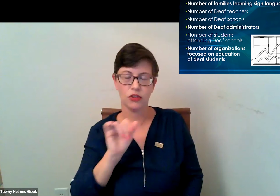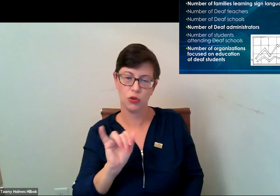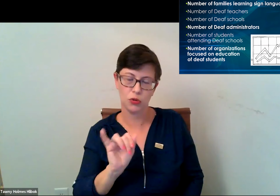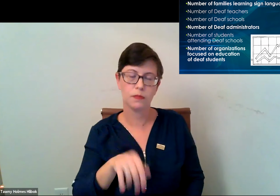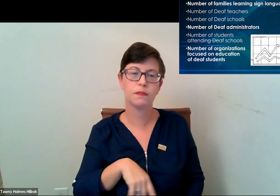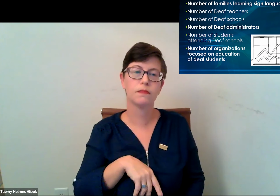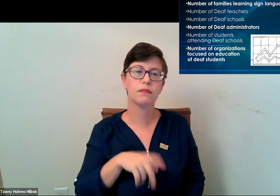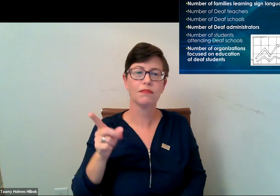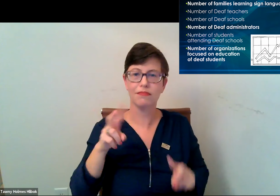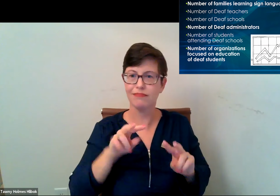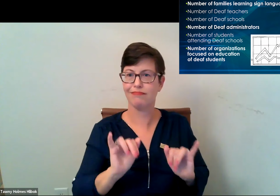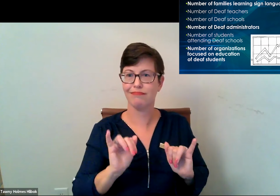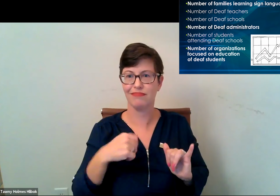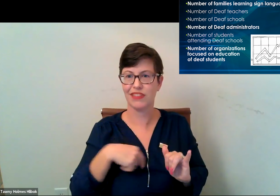And how many teachers of the deaf, there were as well.